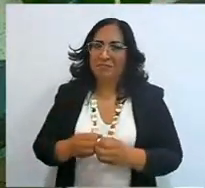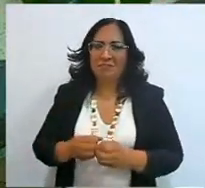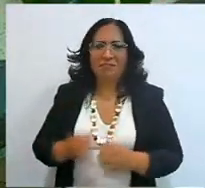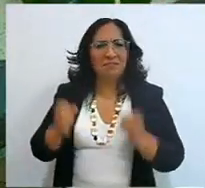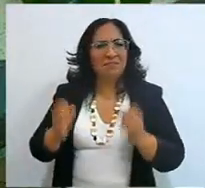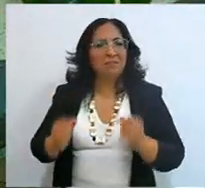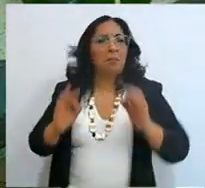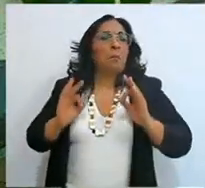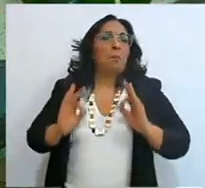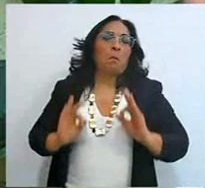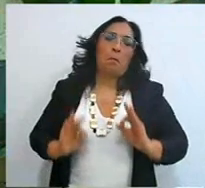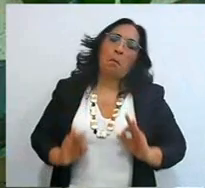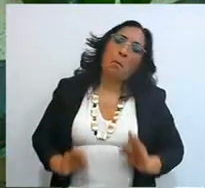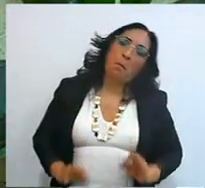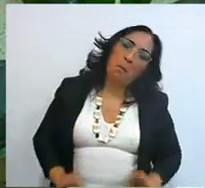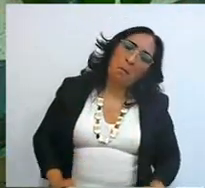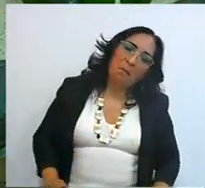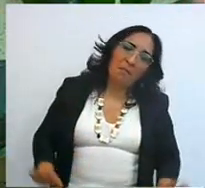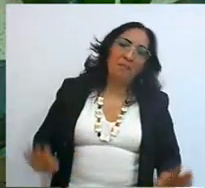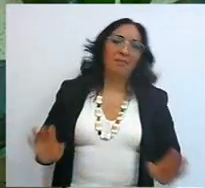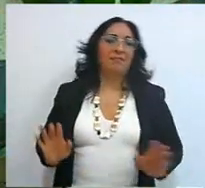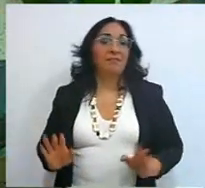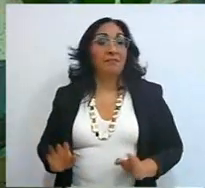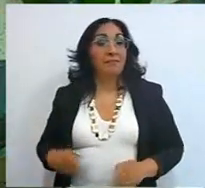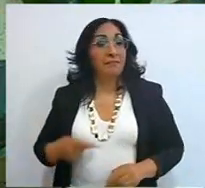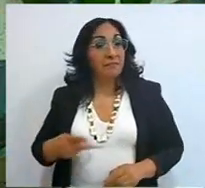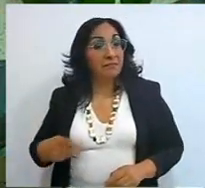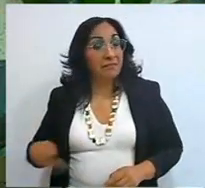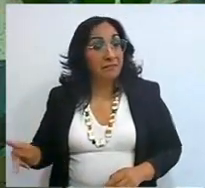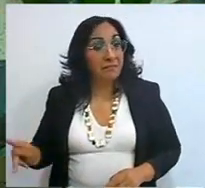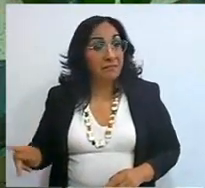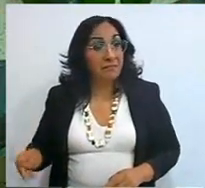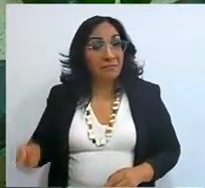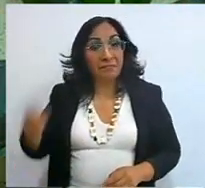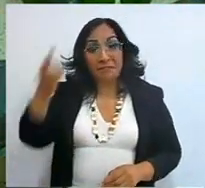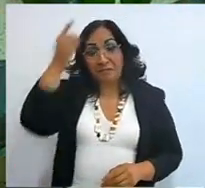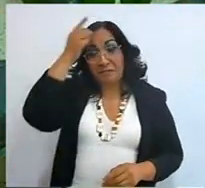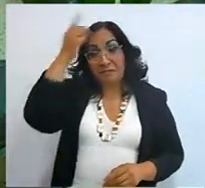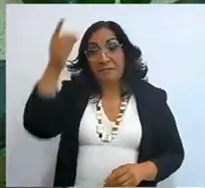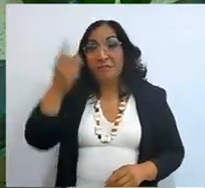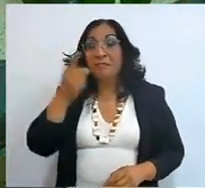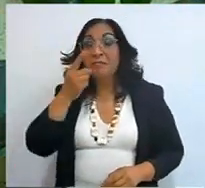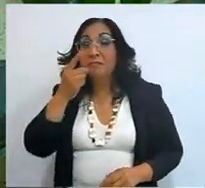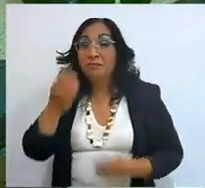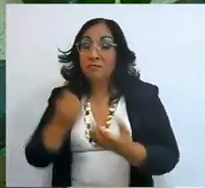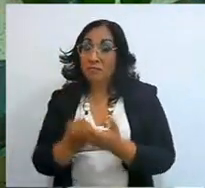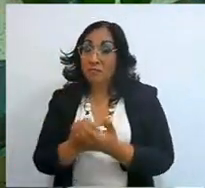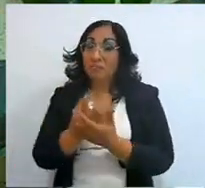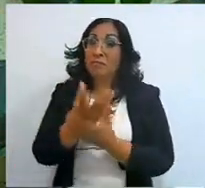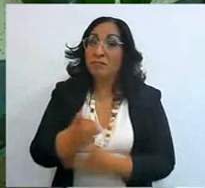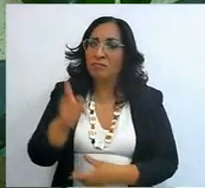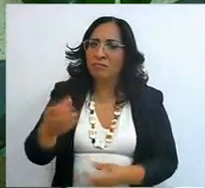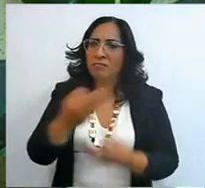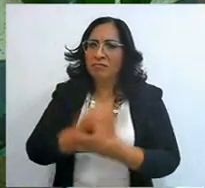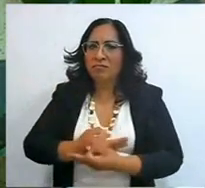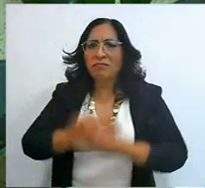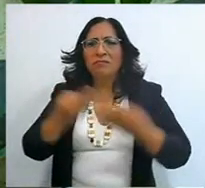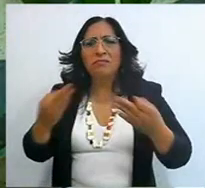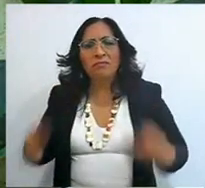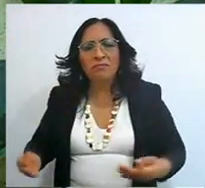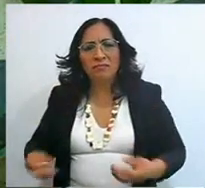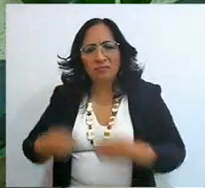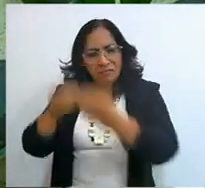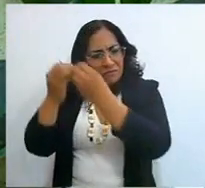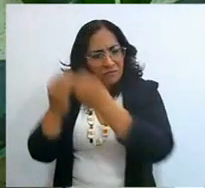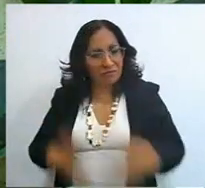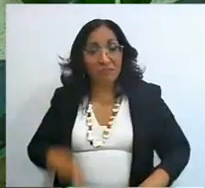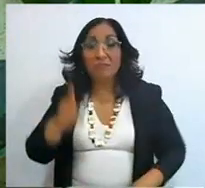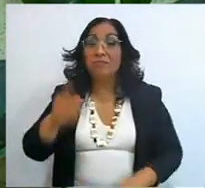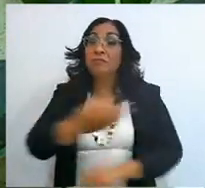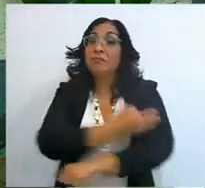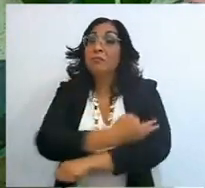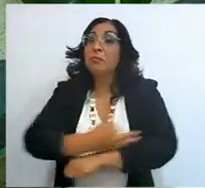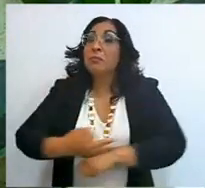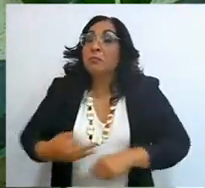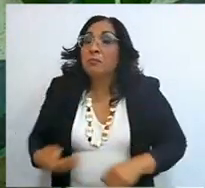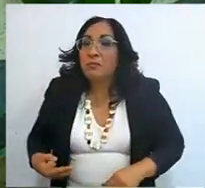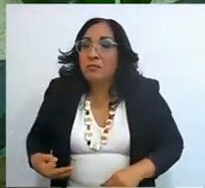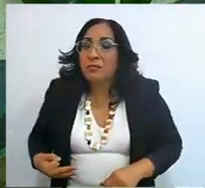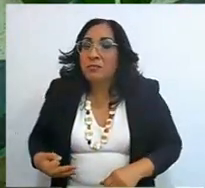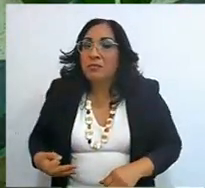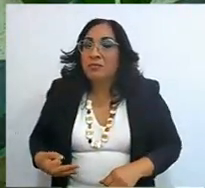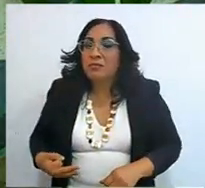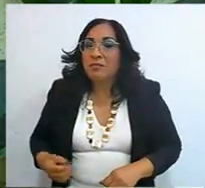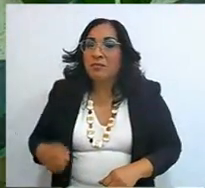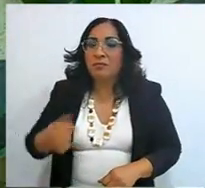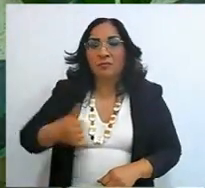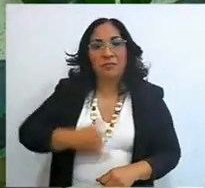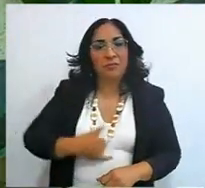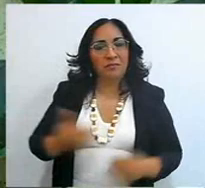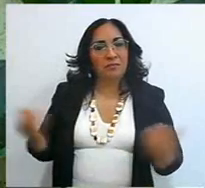well, let's see that yes, and suddenly hey, get out of your land and your kindred, and I'll make you a great nation,